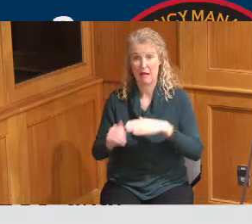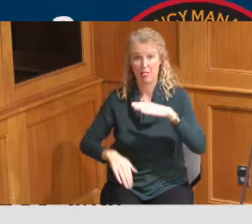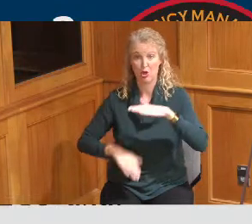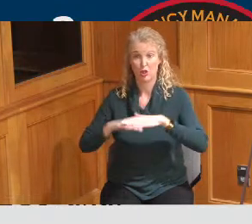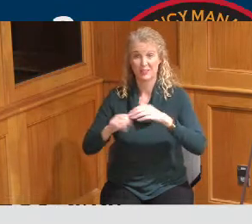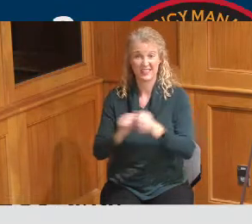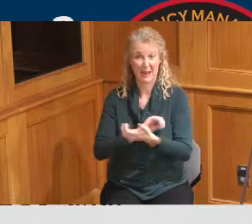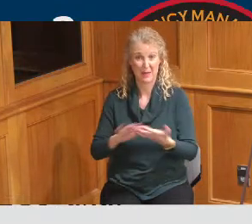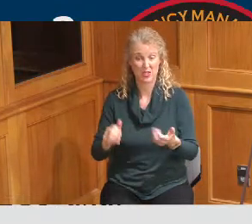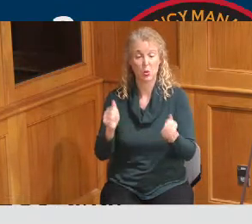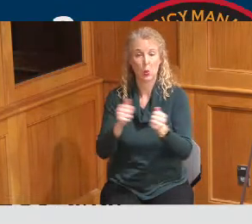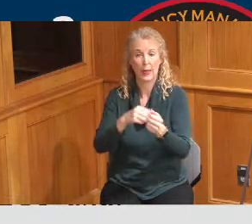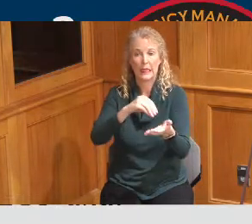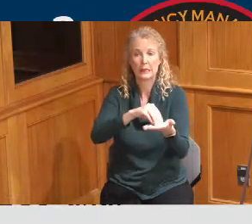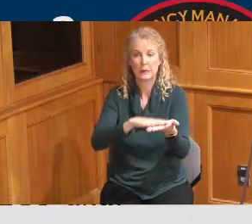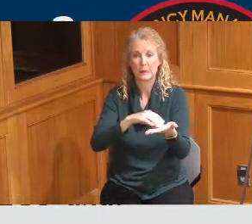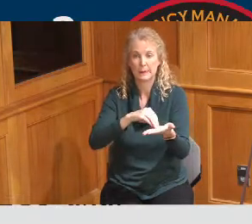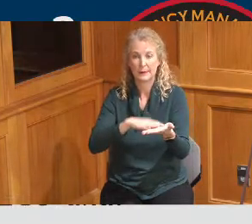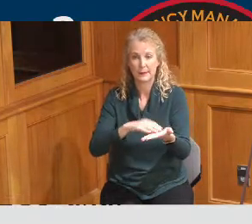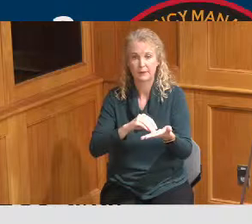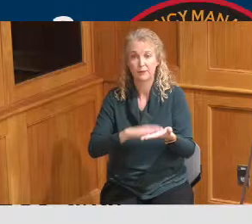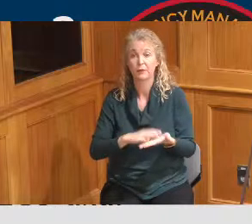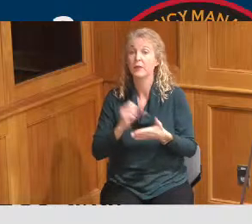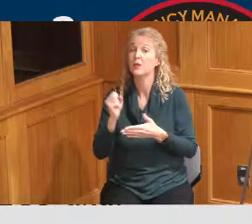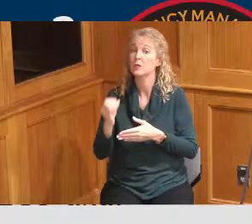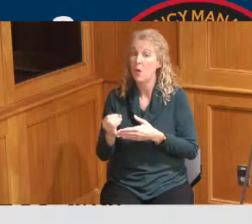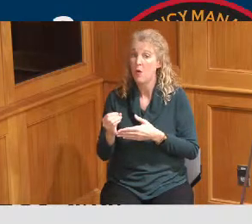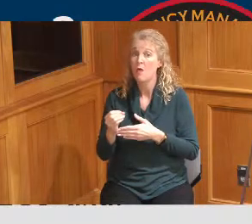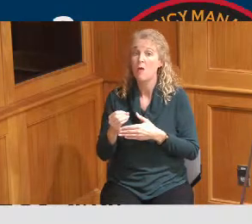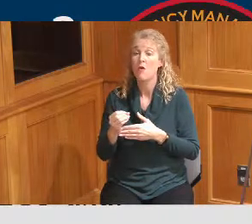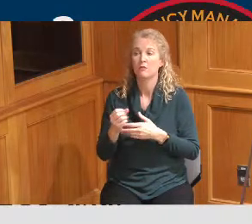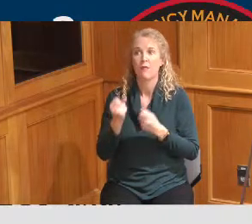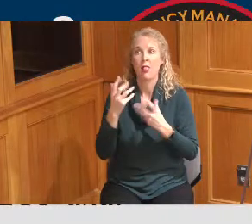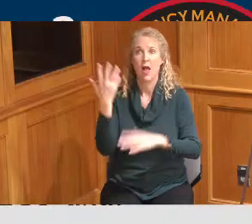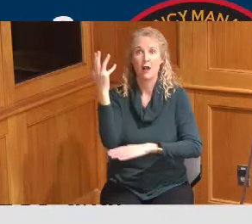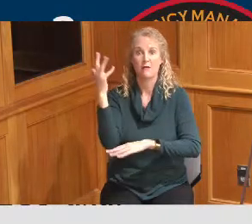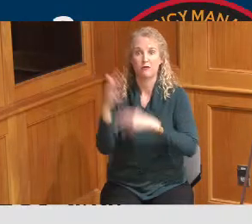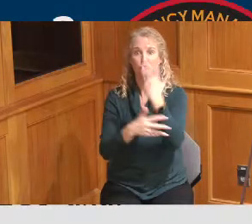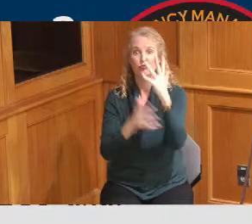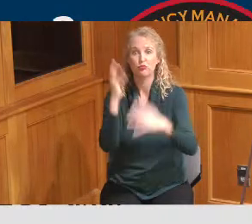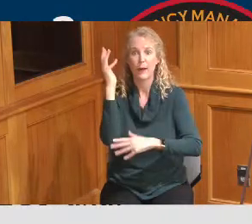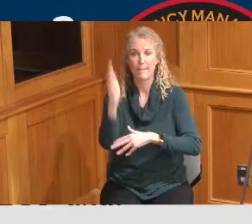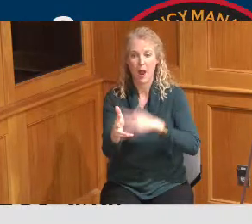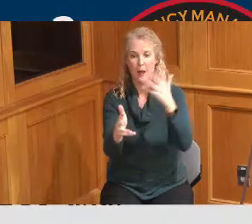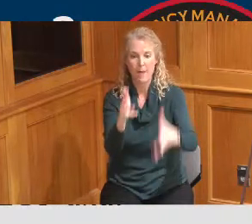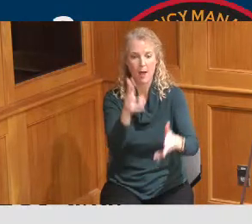document those losses and so when you have a lot of tree damage during Ike well debris is